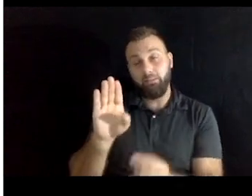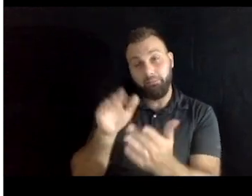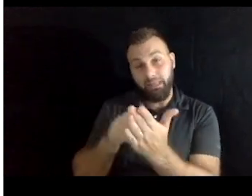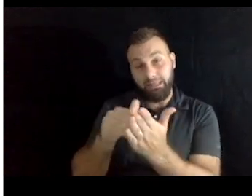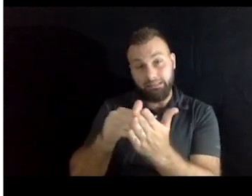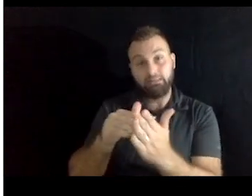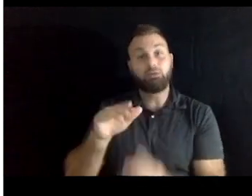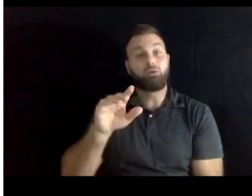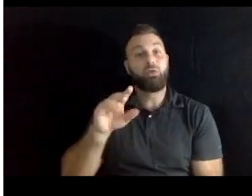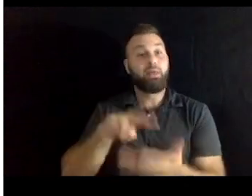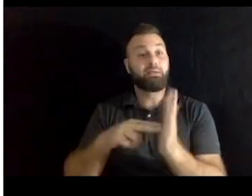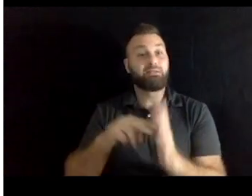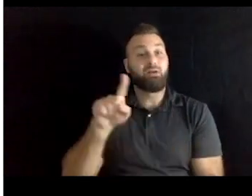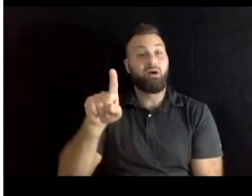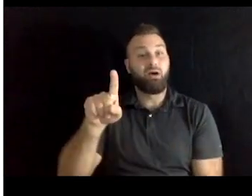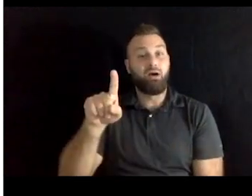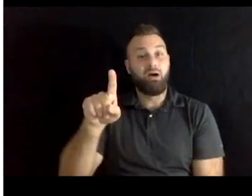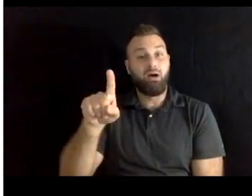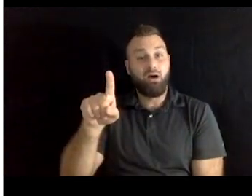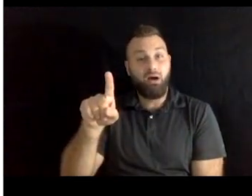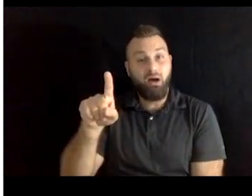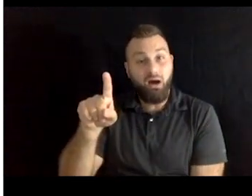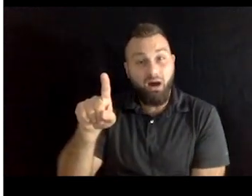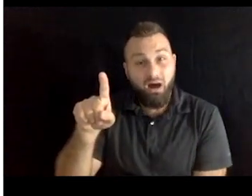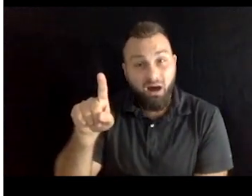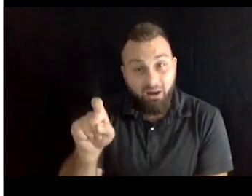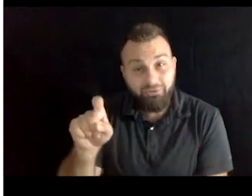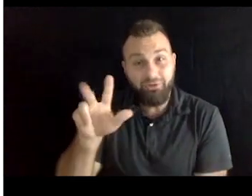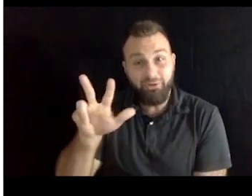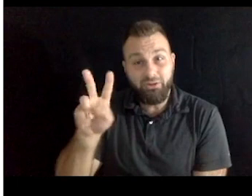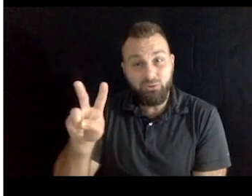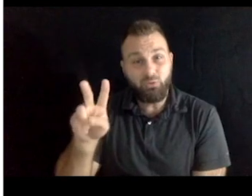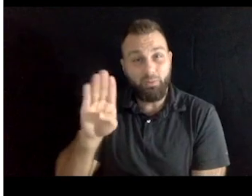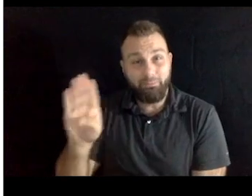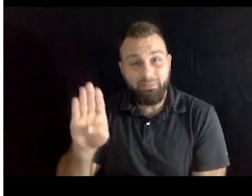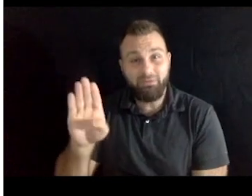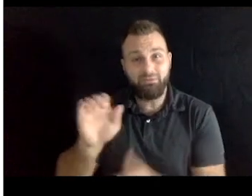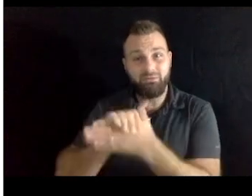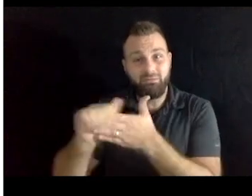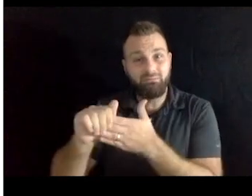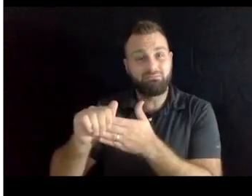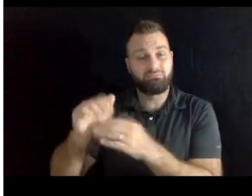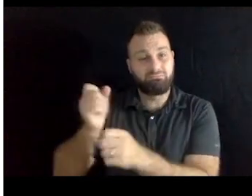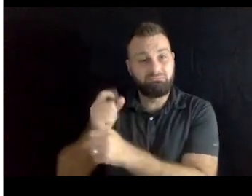And again, this is just the cash payment. I'm not talking at all about the medicare